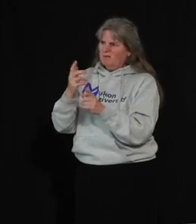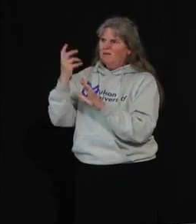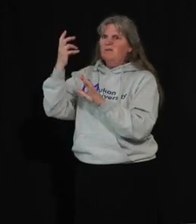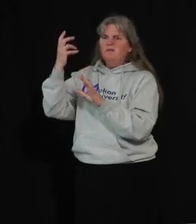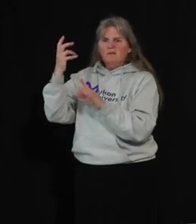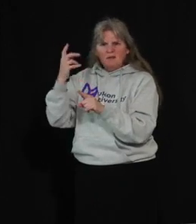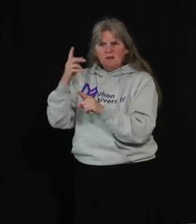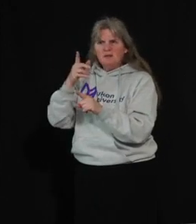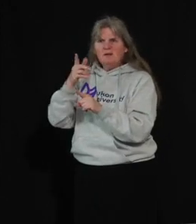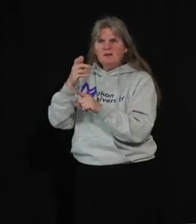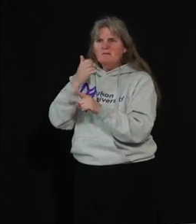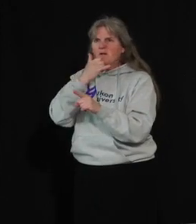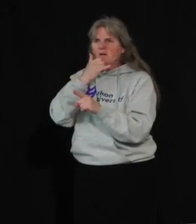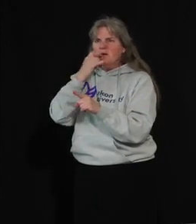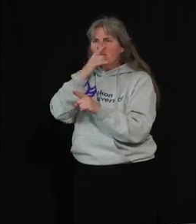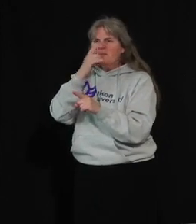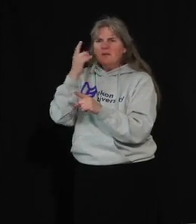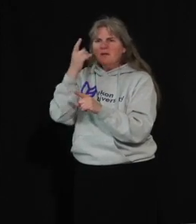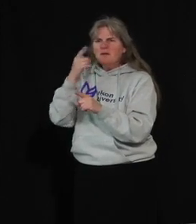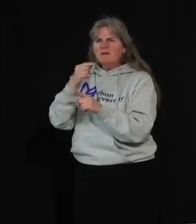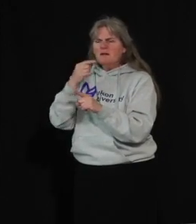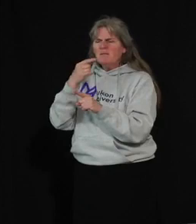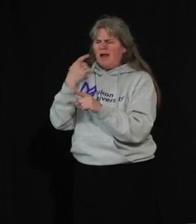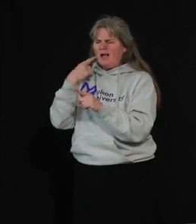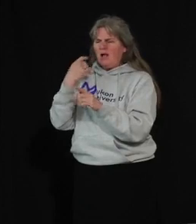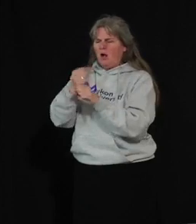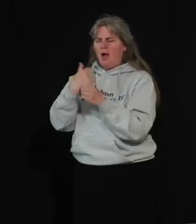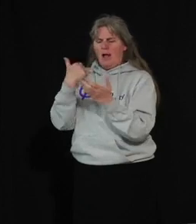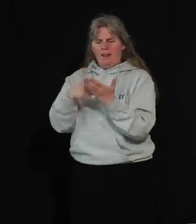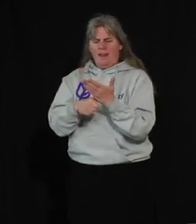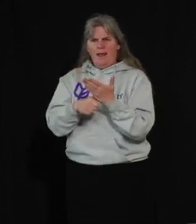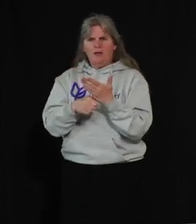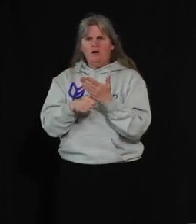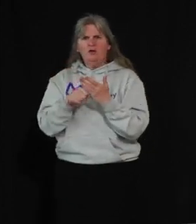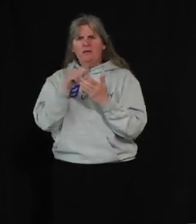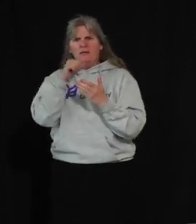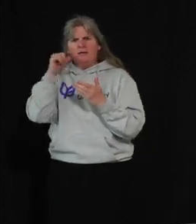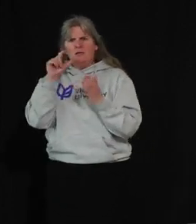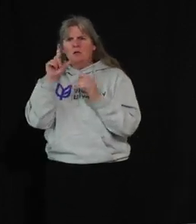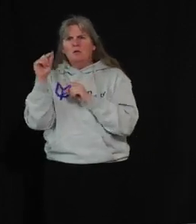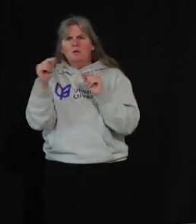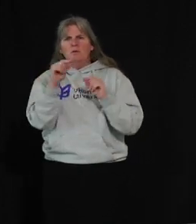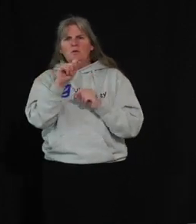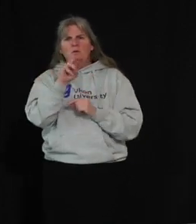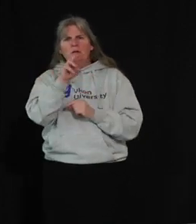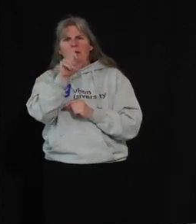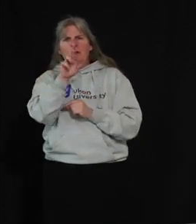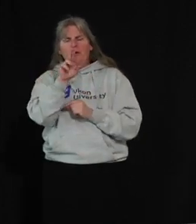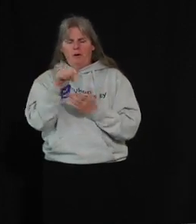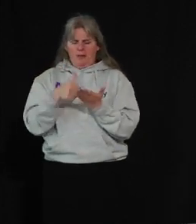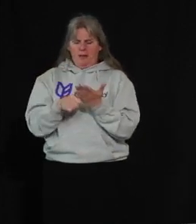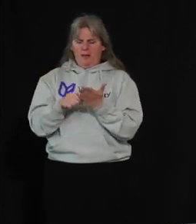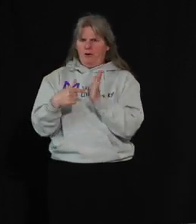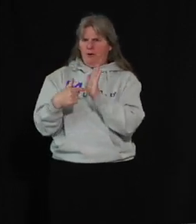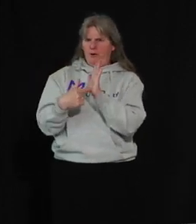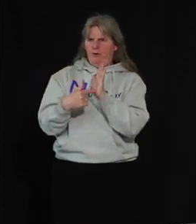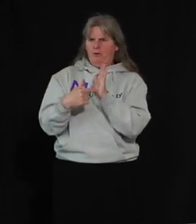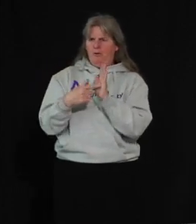they are ruined, kind of referring to a letter I received that I posted to Twitter yesterday that was quite colourful.